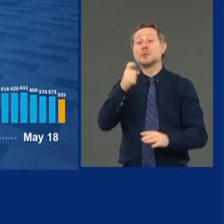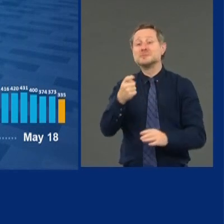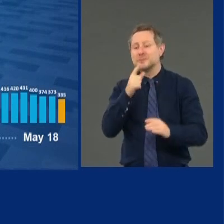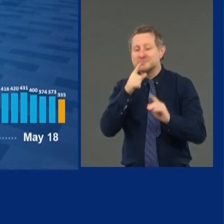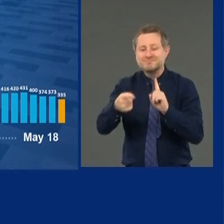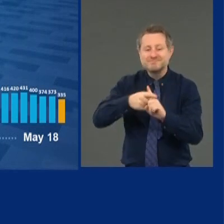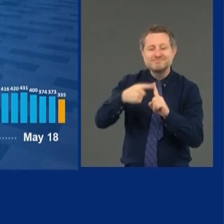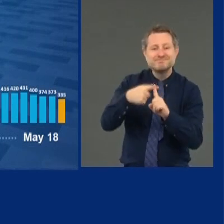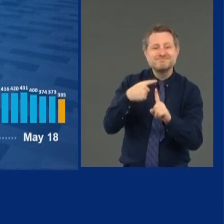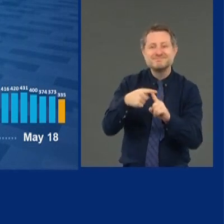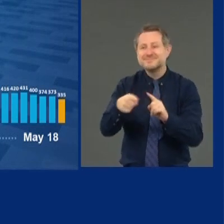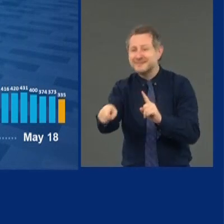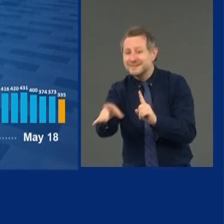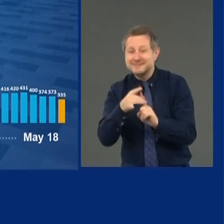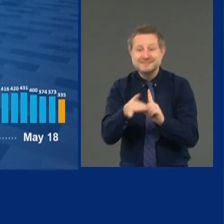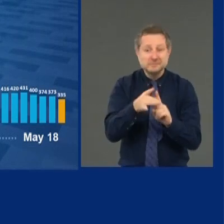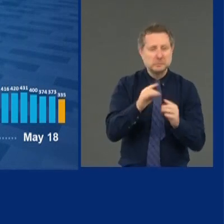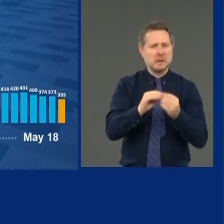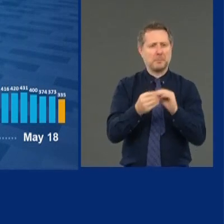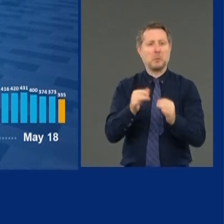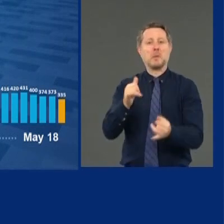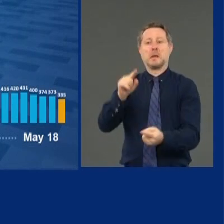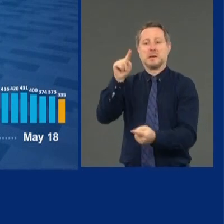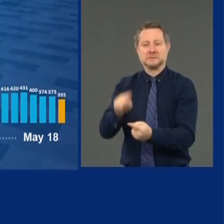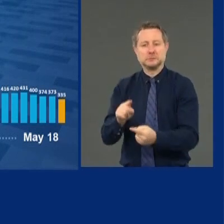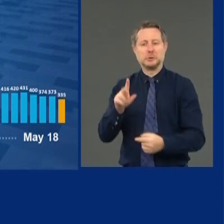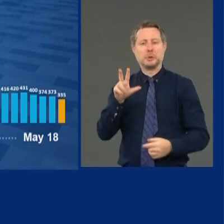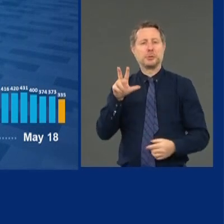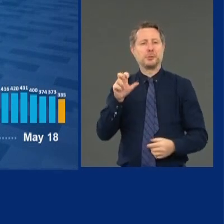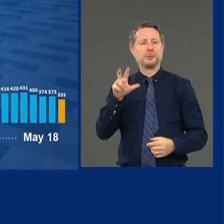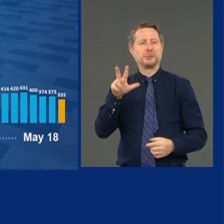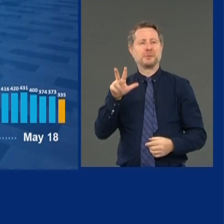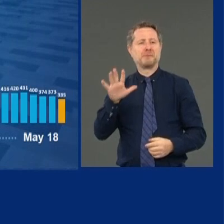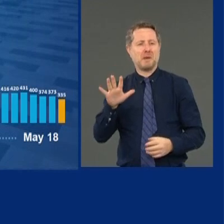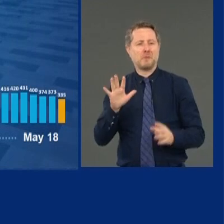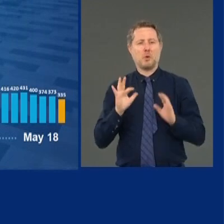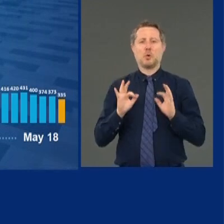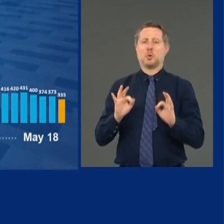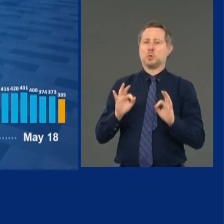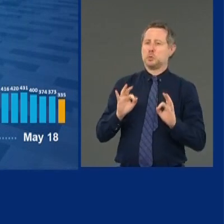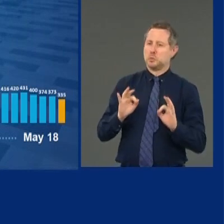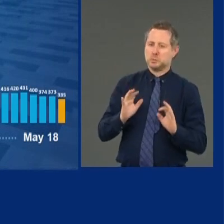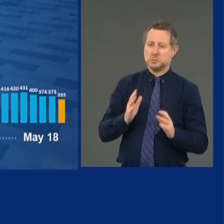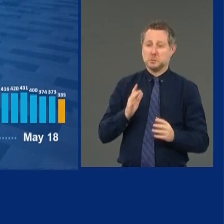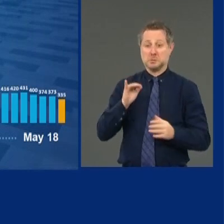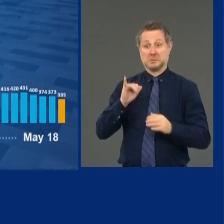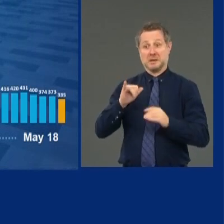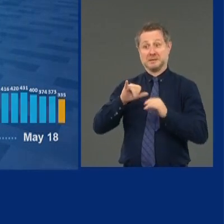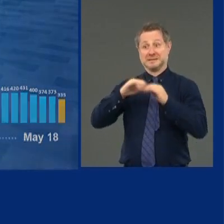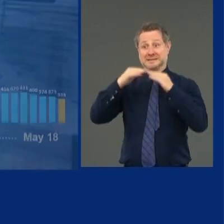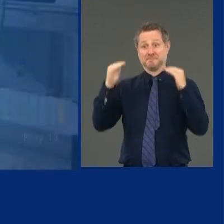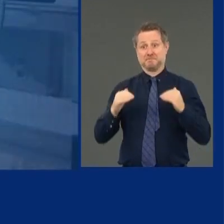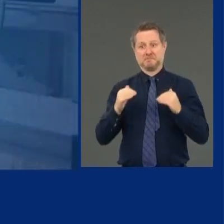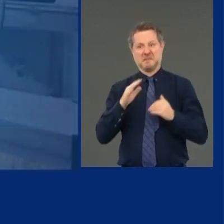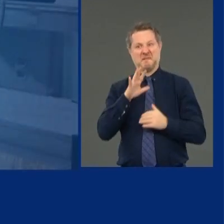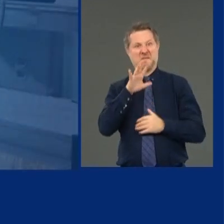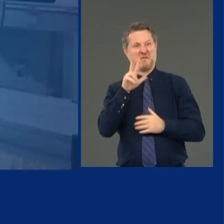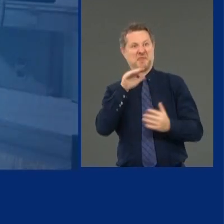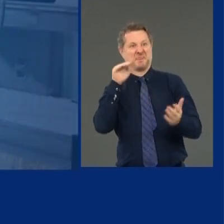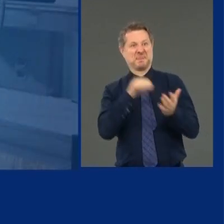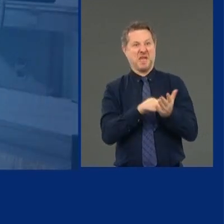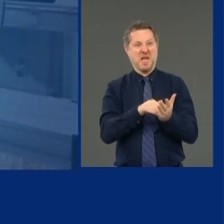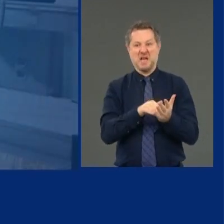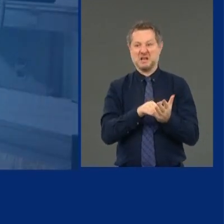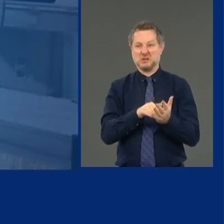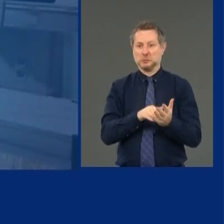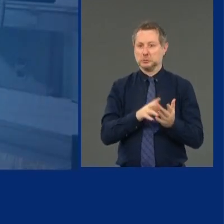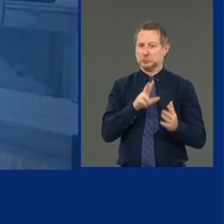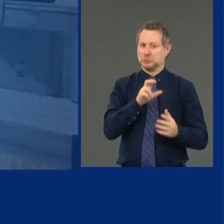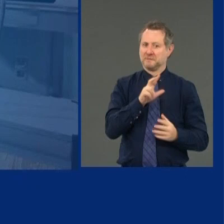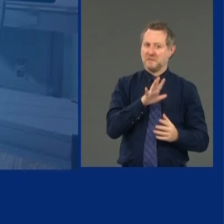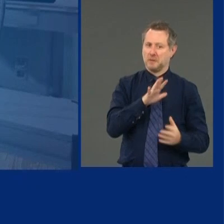CHANGE IN INTUBATIONS, DOWN.